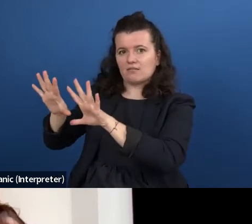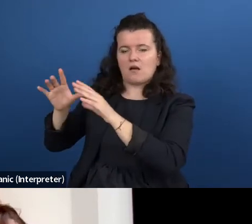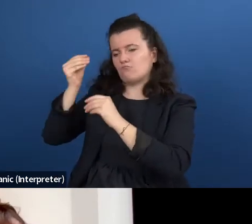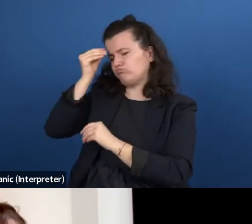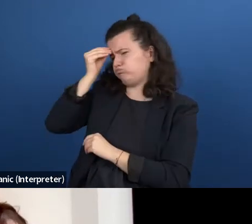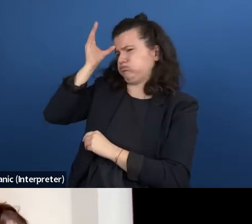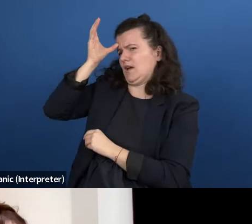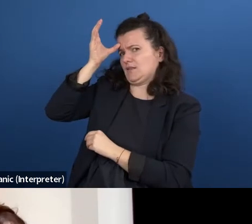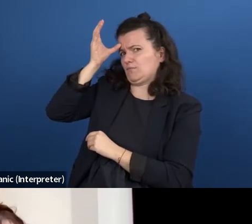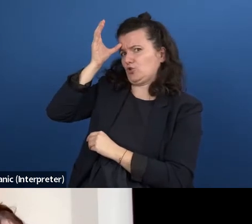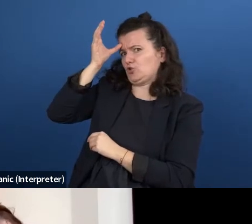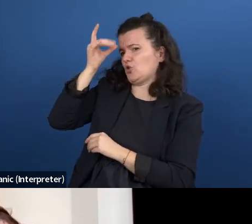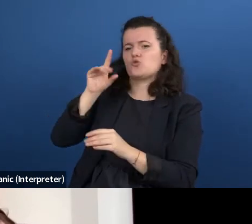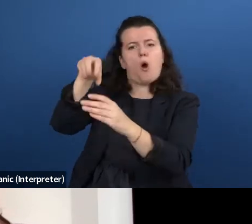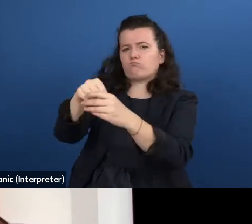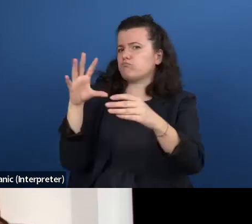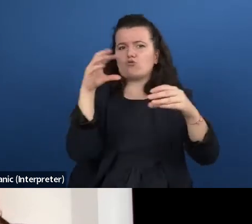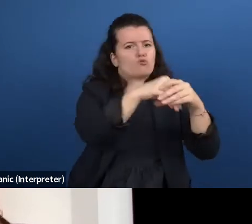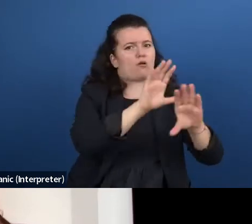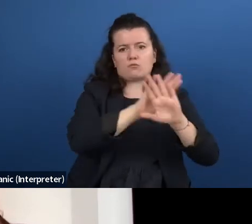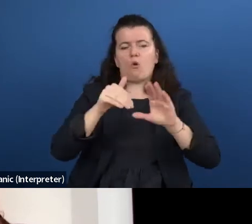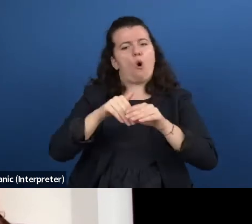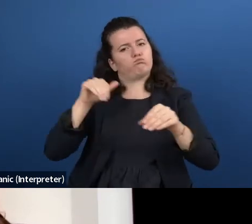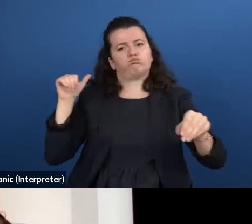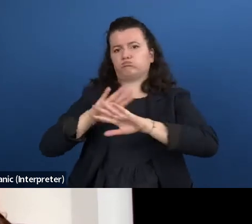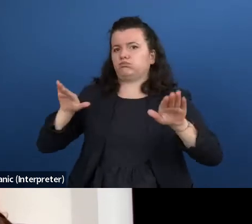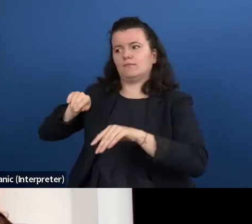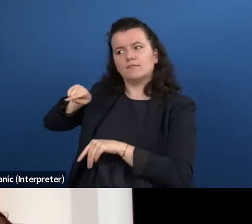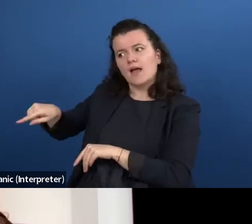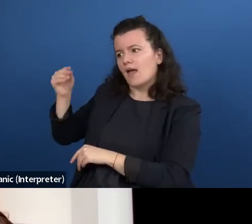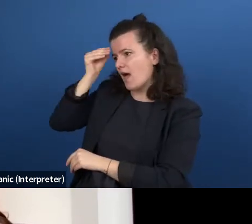We detected some problems because within the methodology